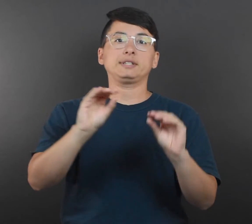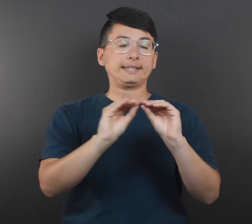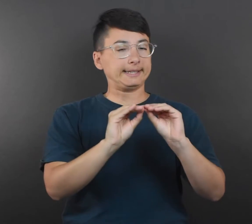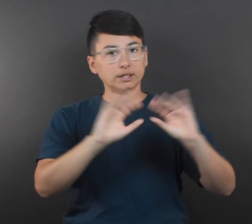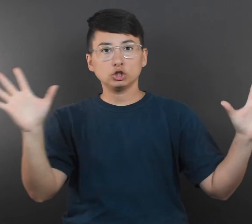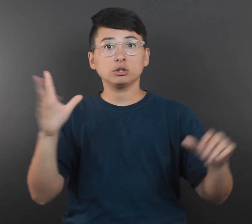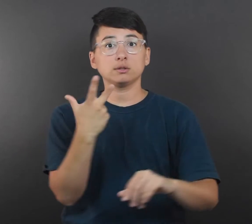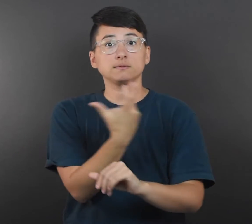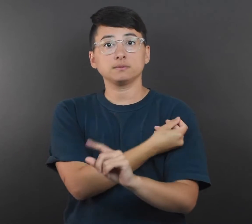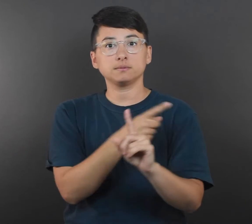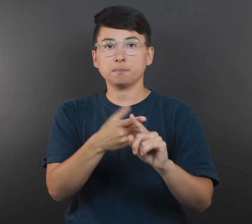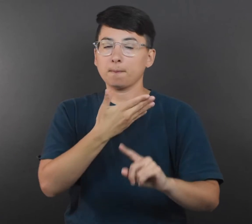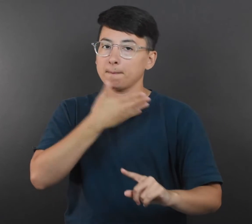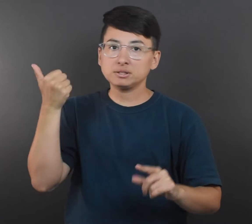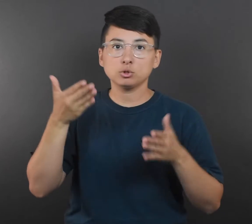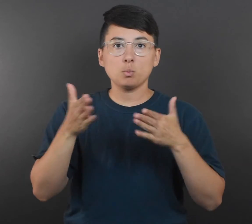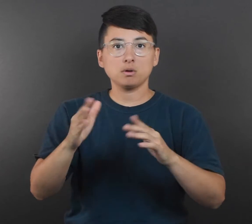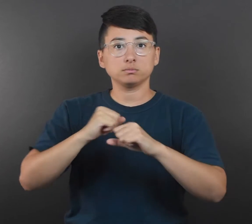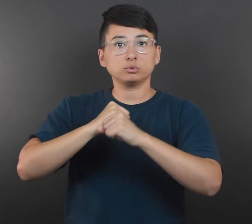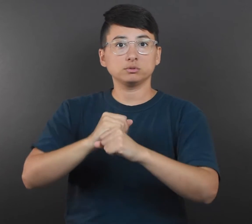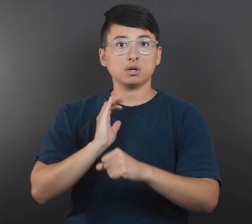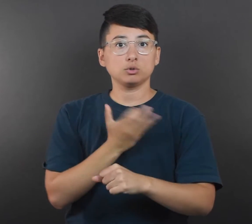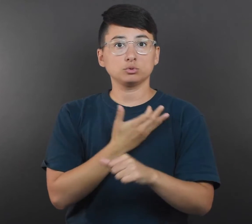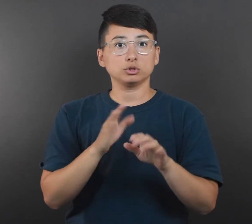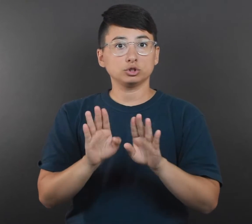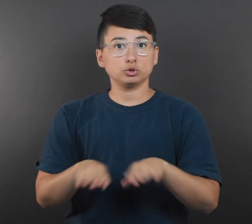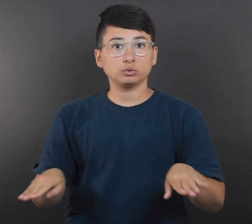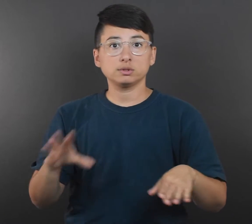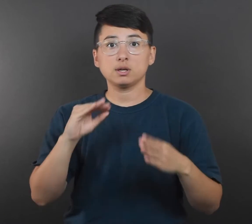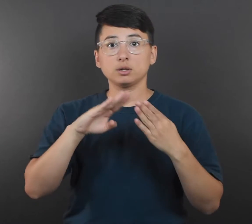I encourage all families to get their eligible kids vaccinated.”